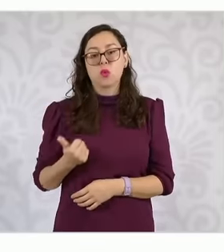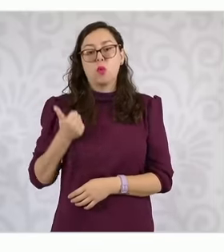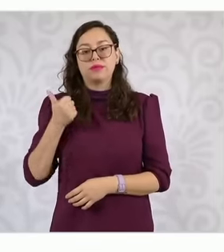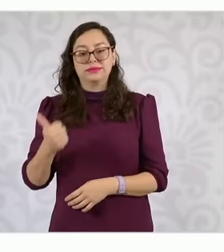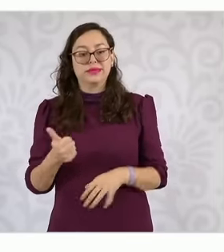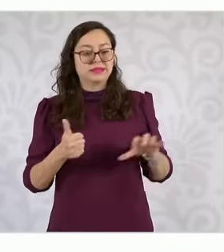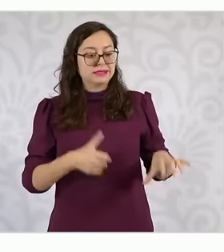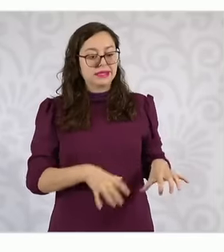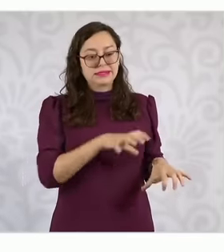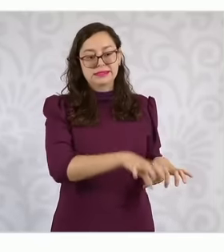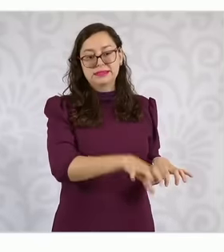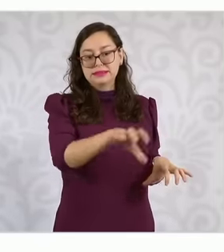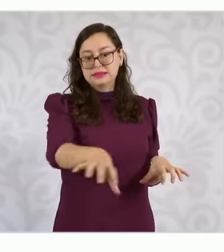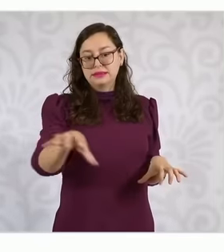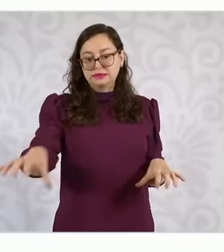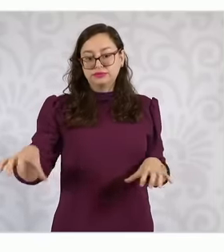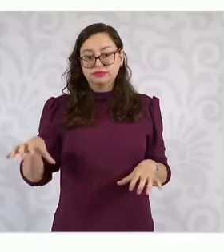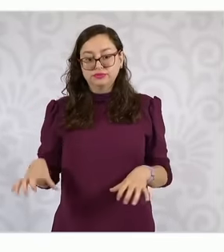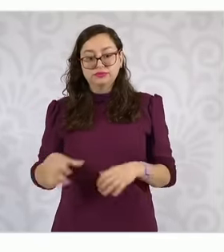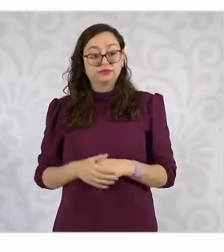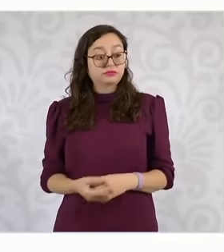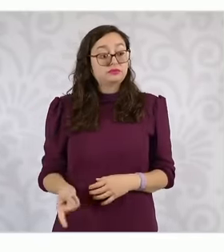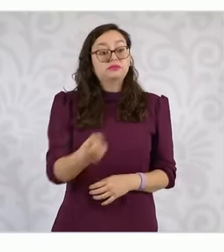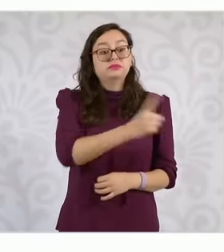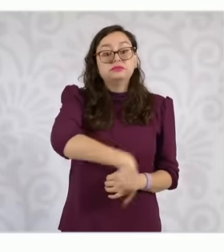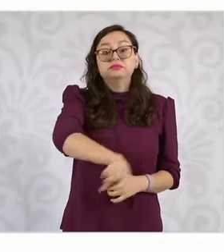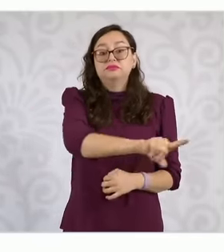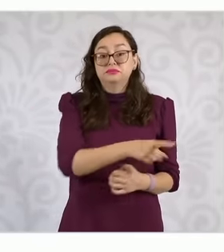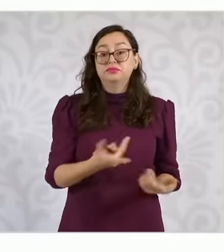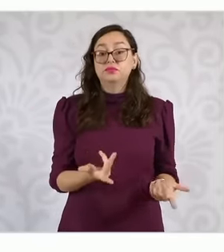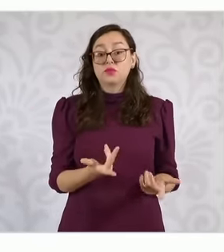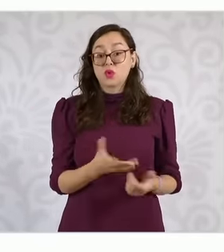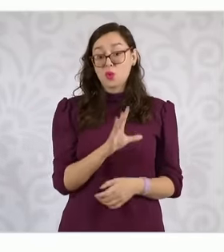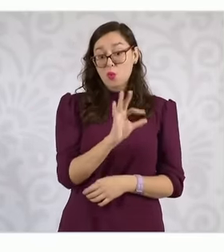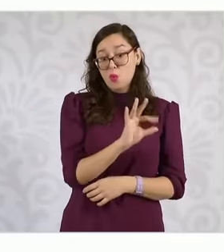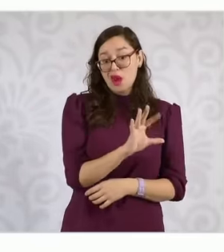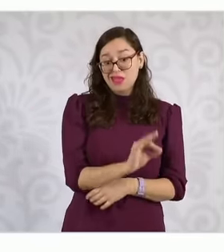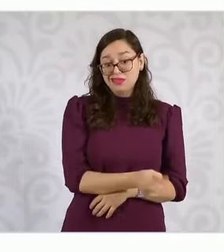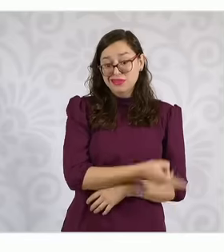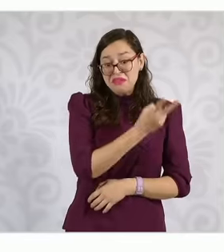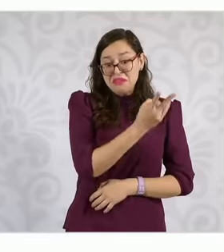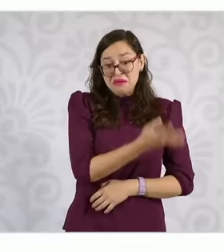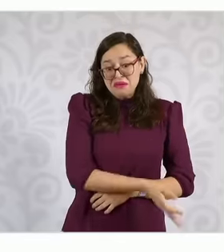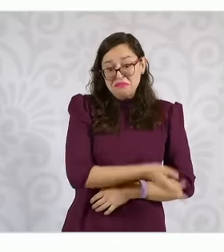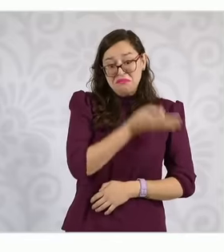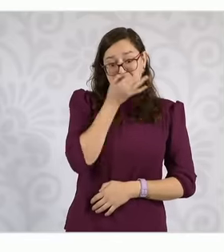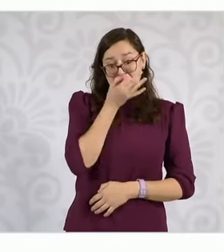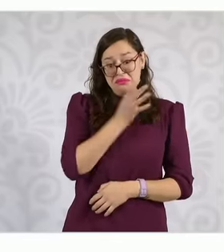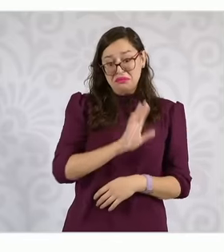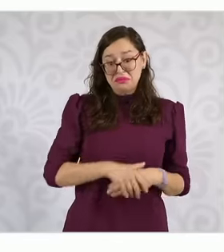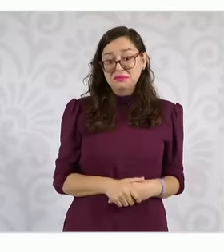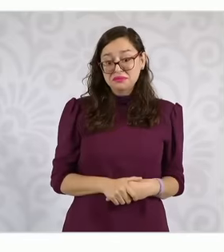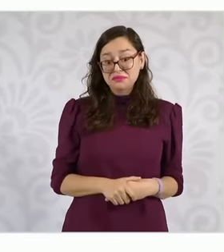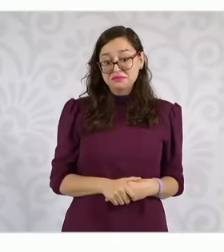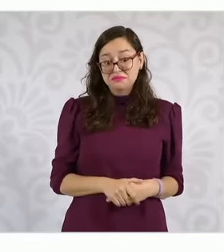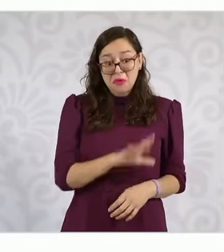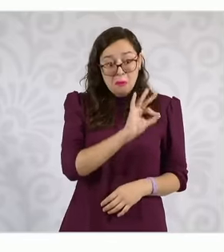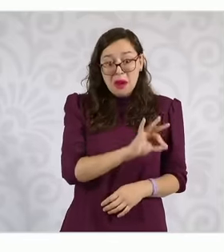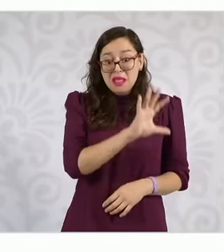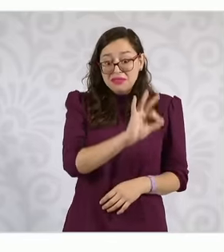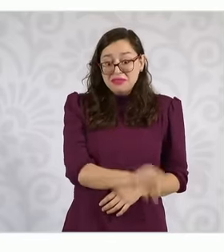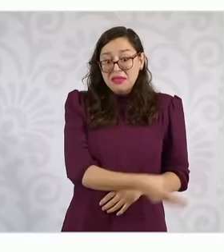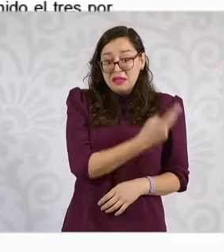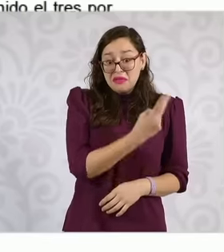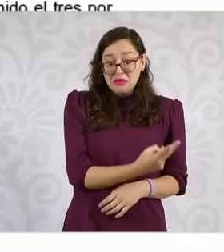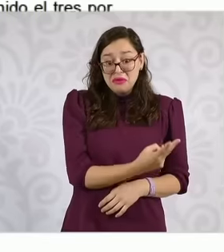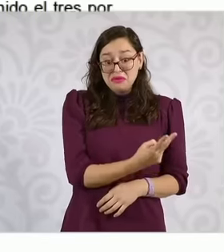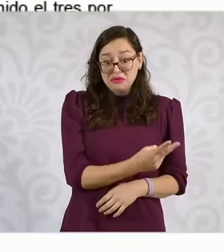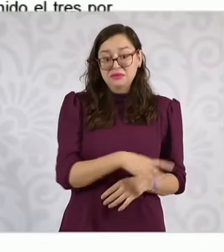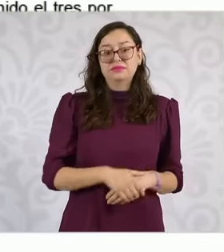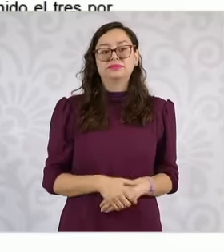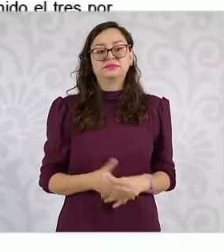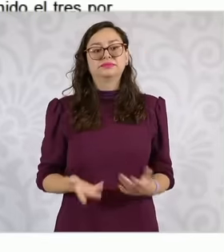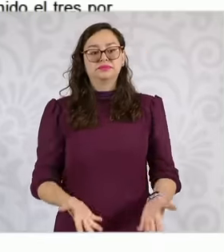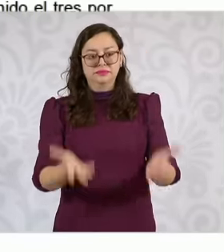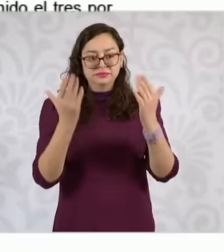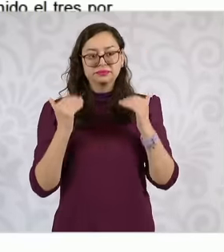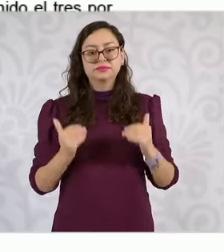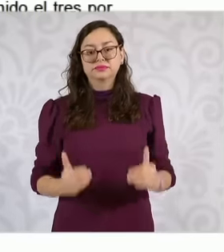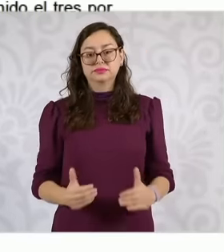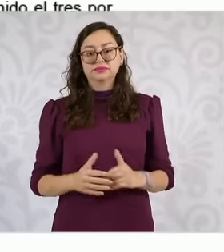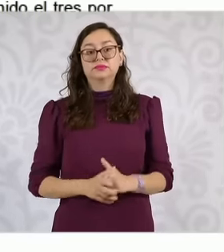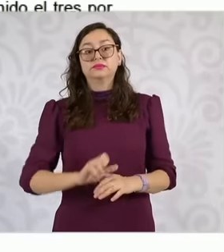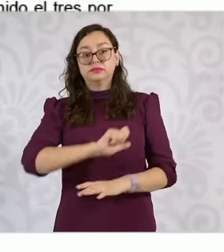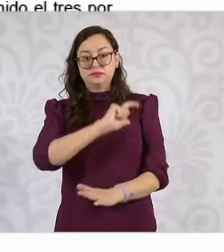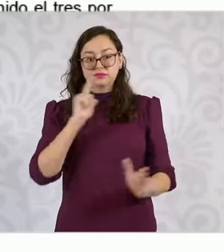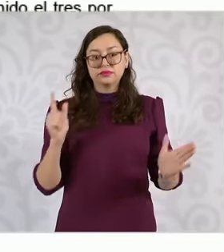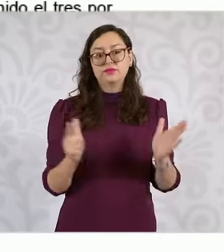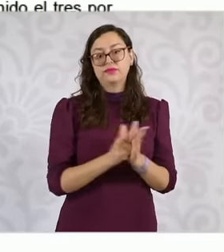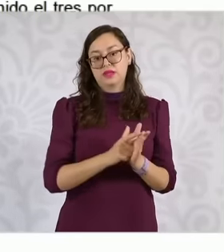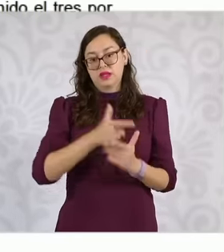electoral districts were won by a majority. The opposition won only 42 districts. The general law of